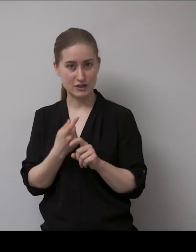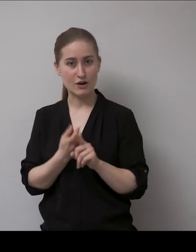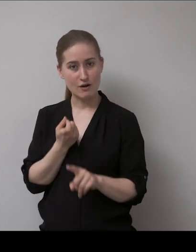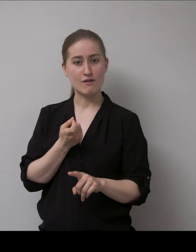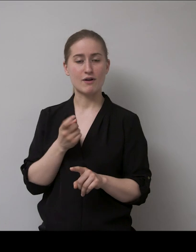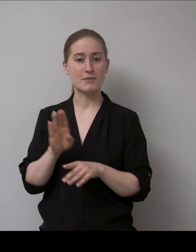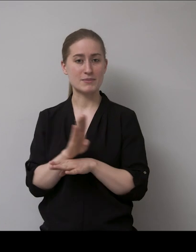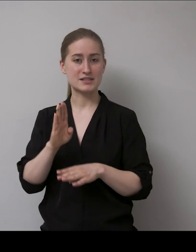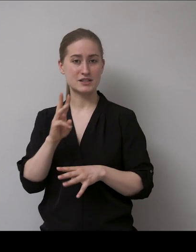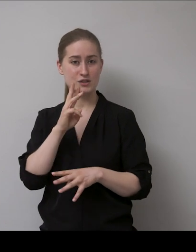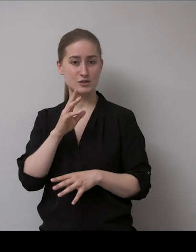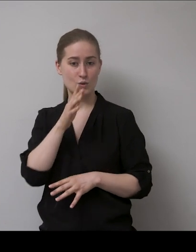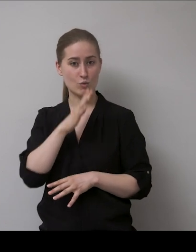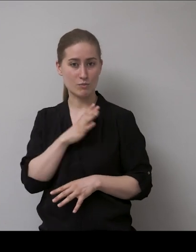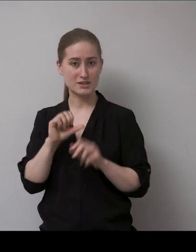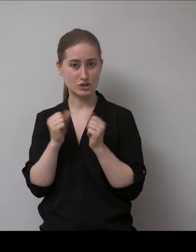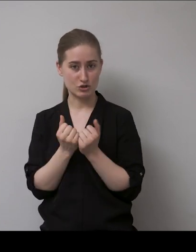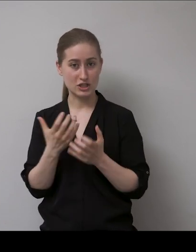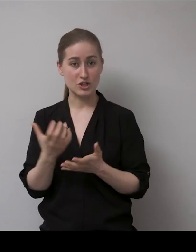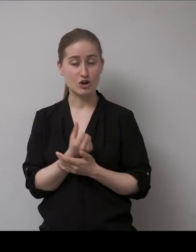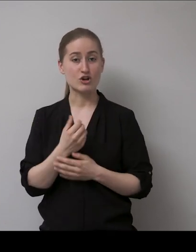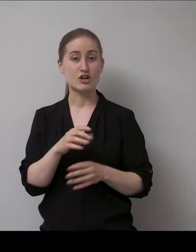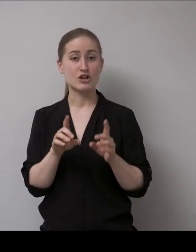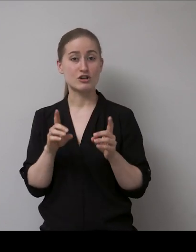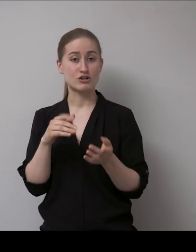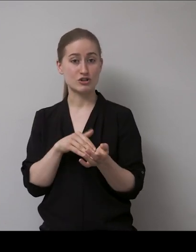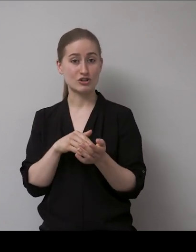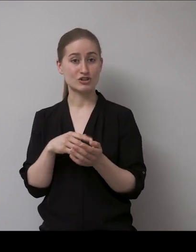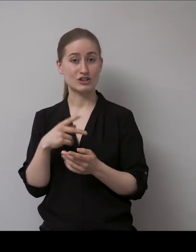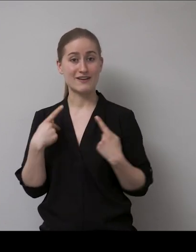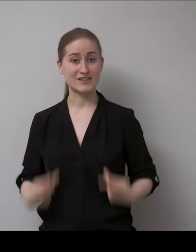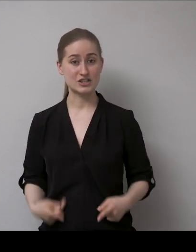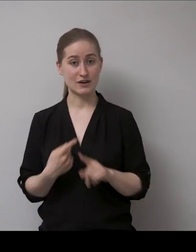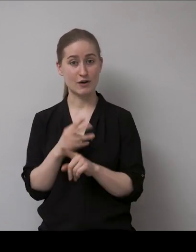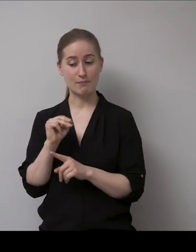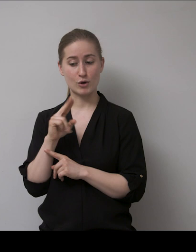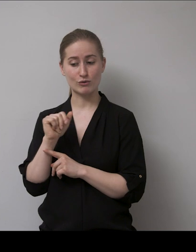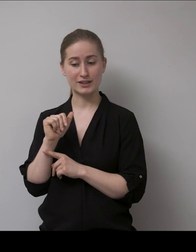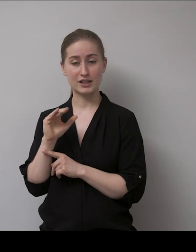Dr. Jallal earned her doctorate in physiology from the Pierre and Marie Curie University in Paris.